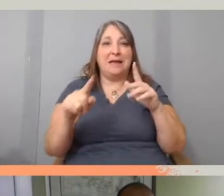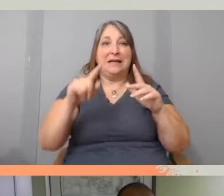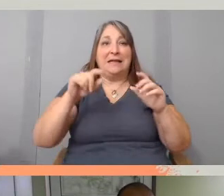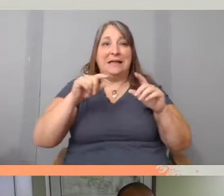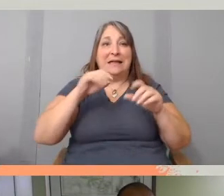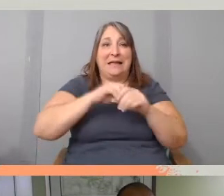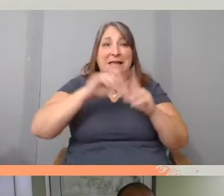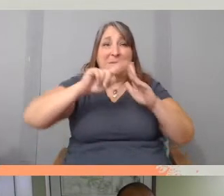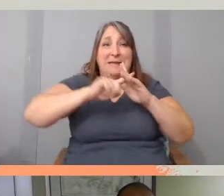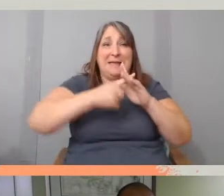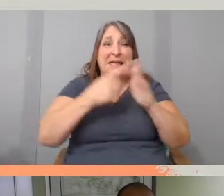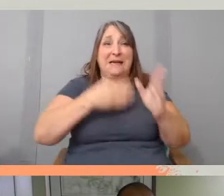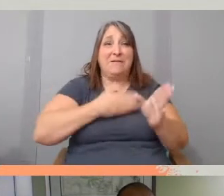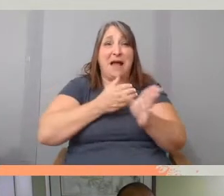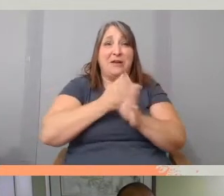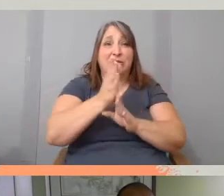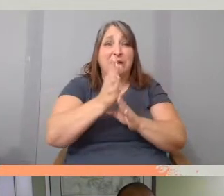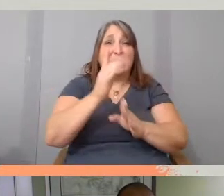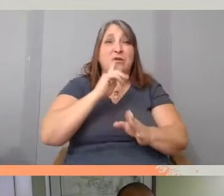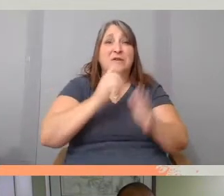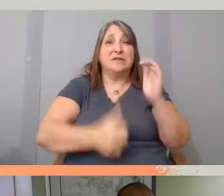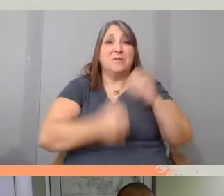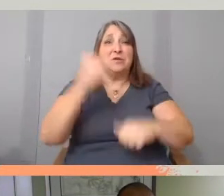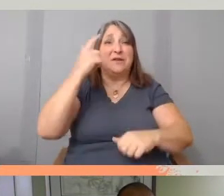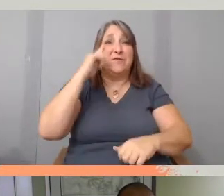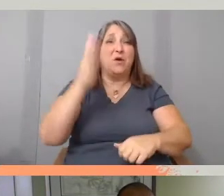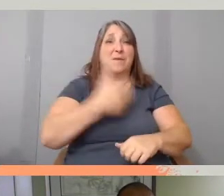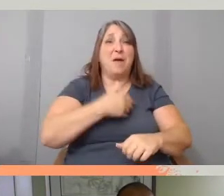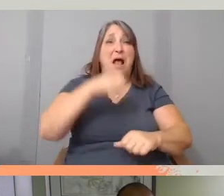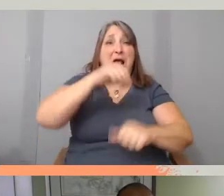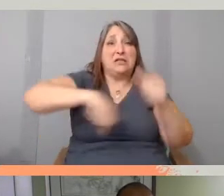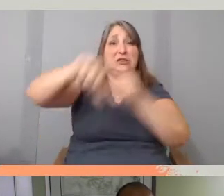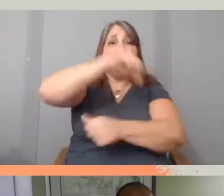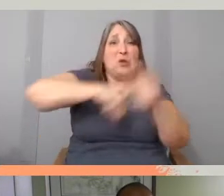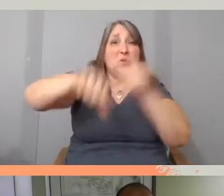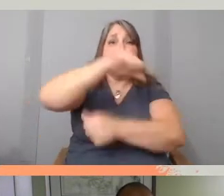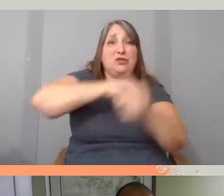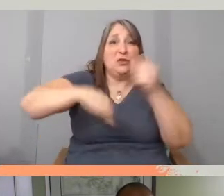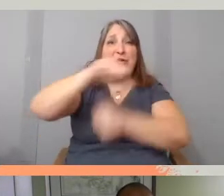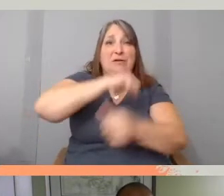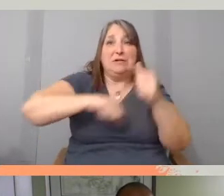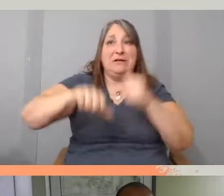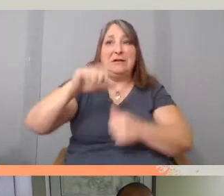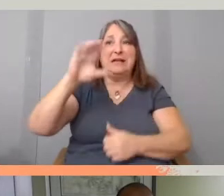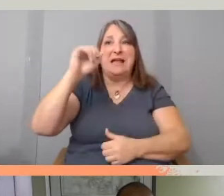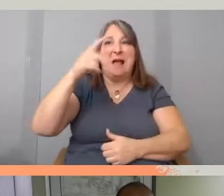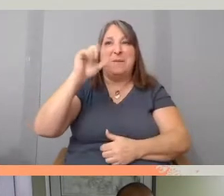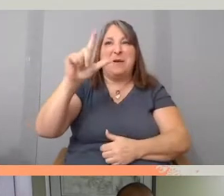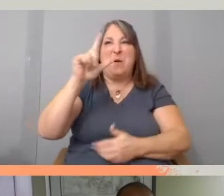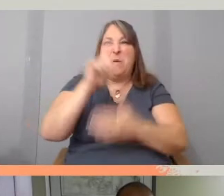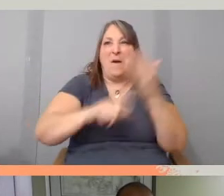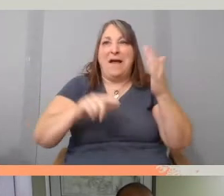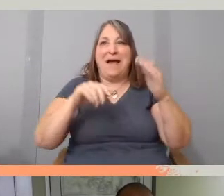it was mostly for my social capital. Like, what was the access that I had to that film, to that issue,